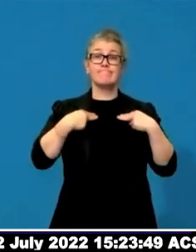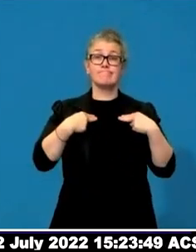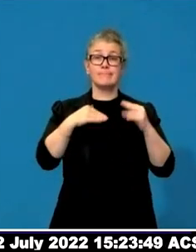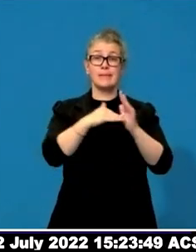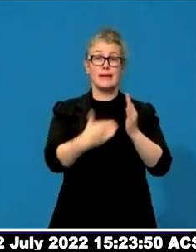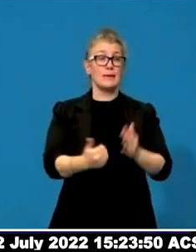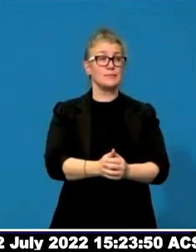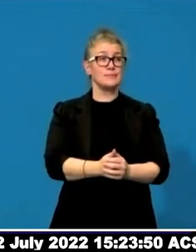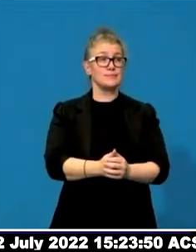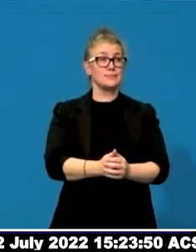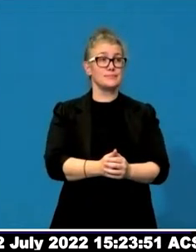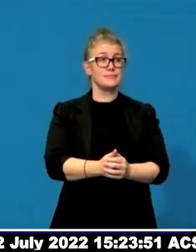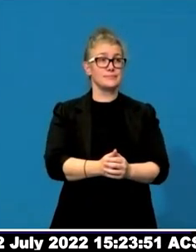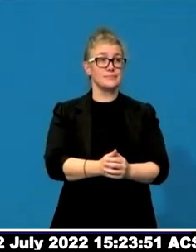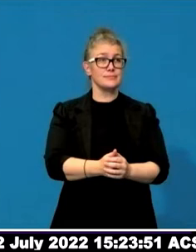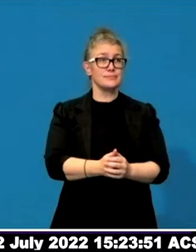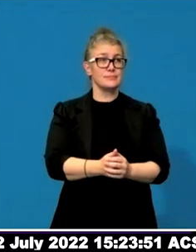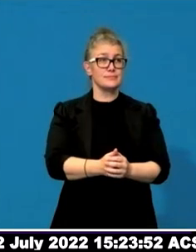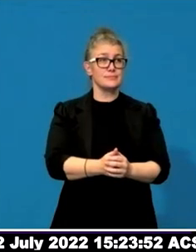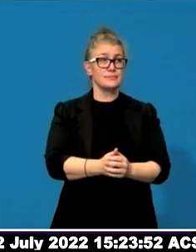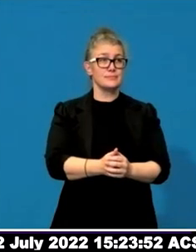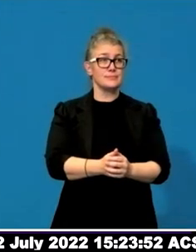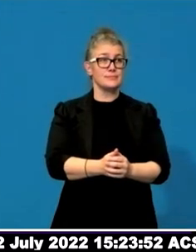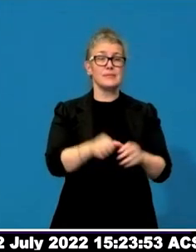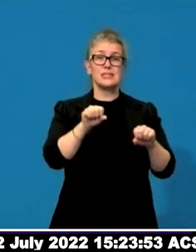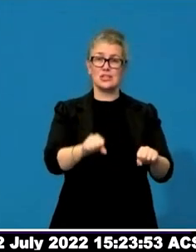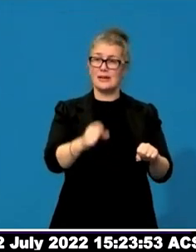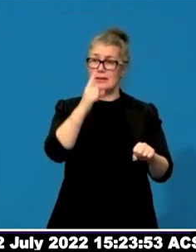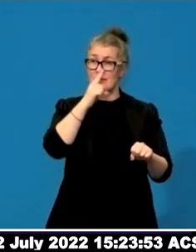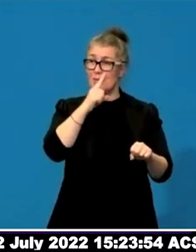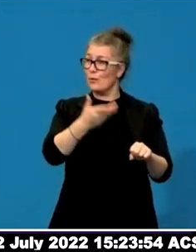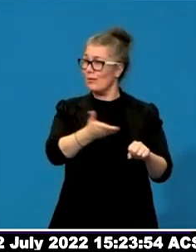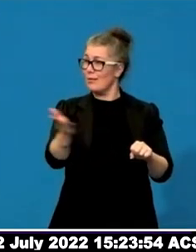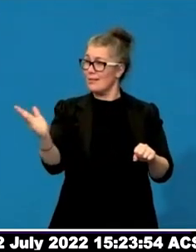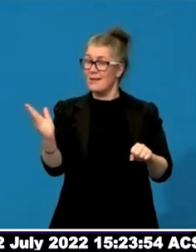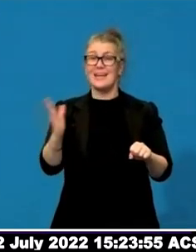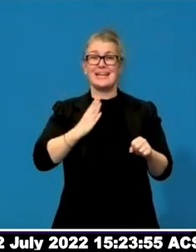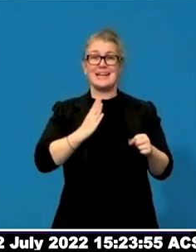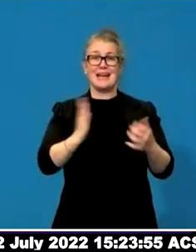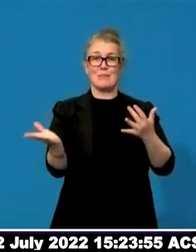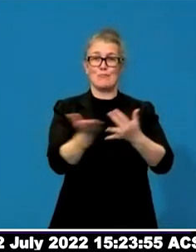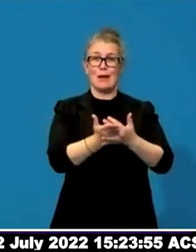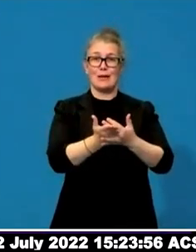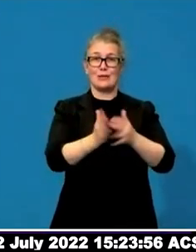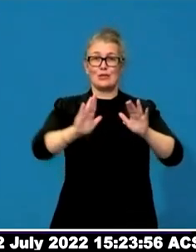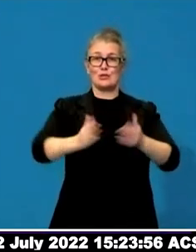Chair, the hardworking people in the background of this Royal Commission need a break. We also need a short break to set up the next witness,